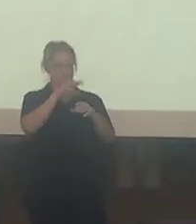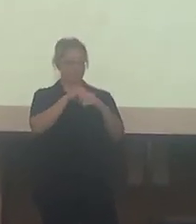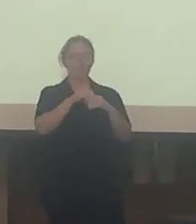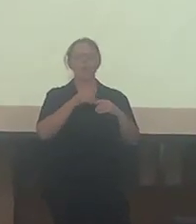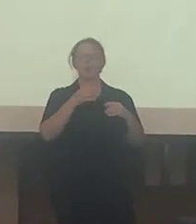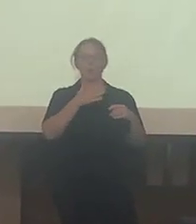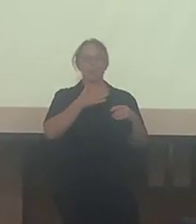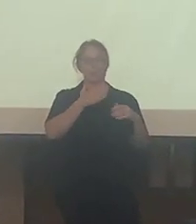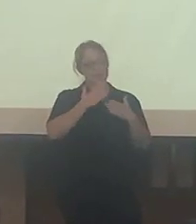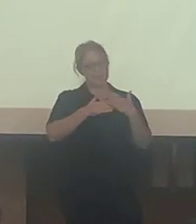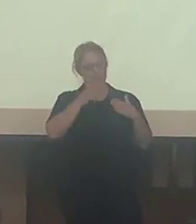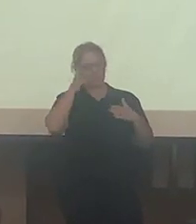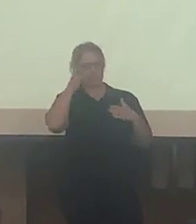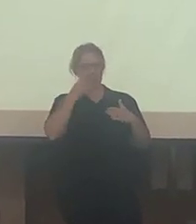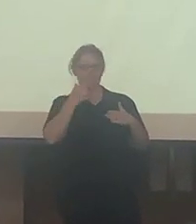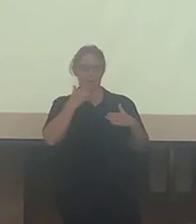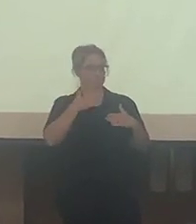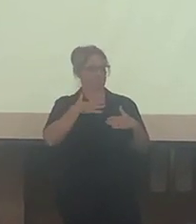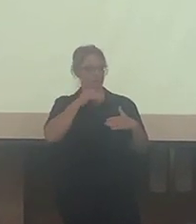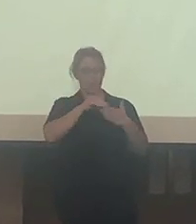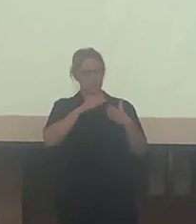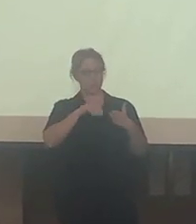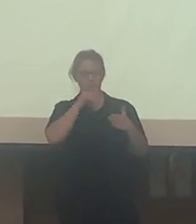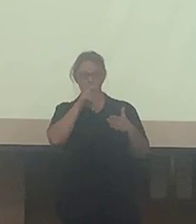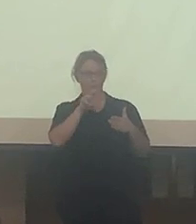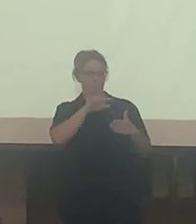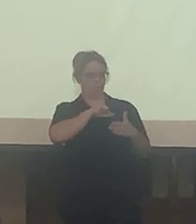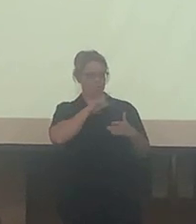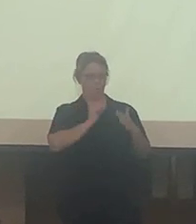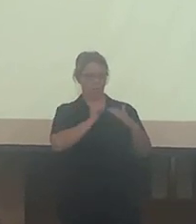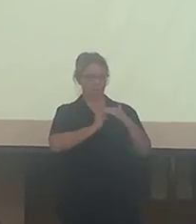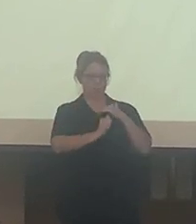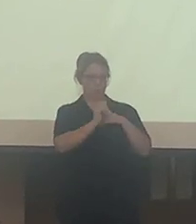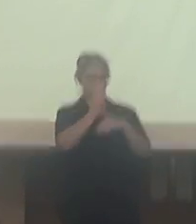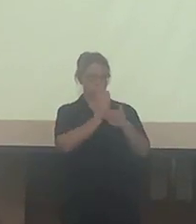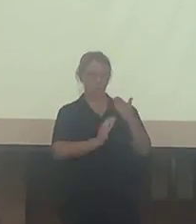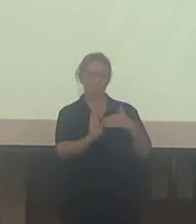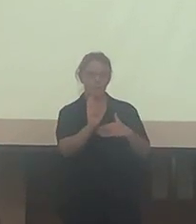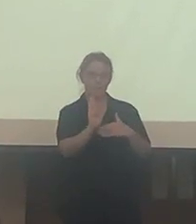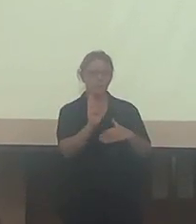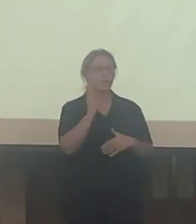my student is not qualifying under part b why you have to have you have to meet the second problem